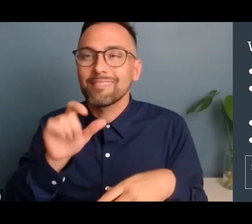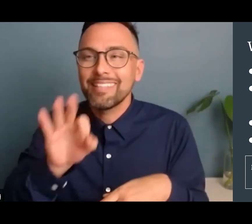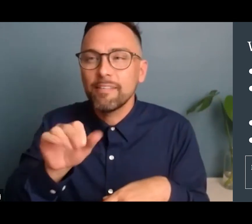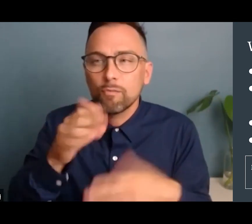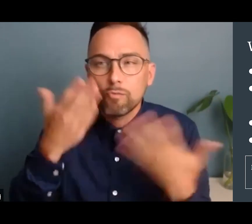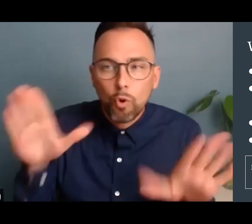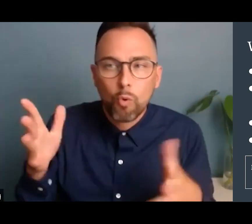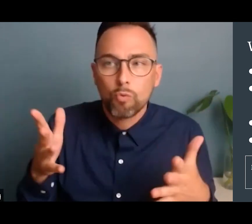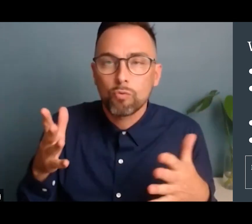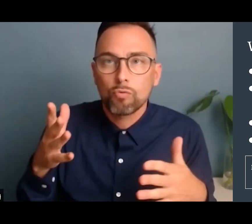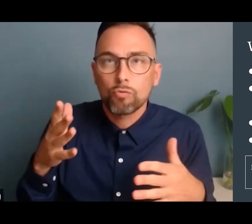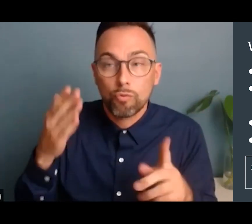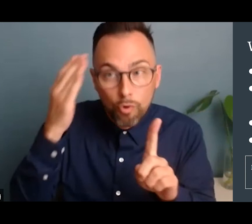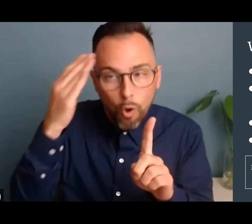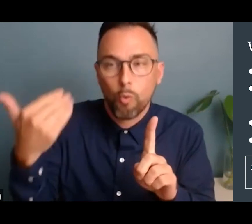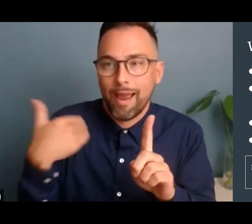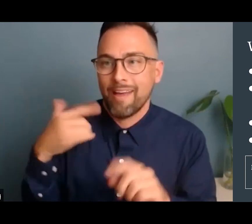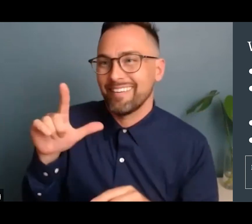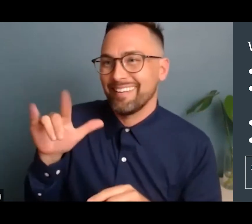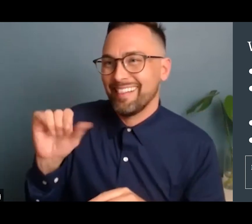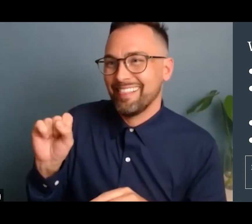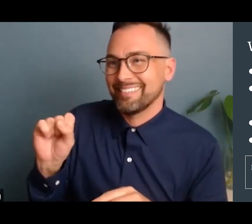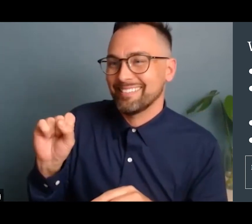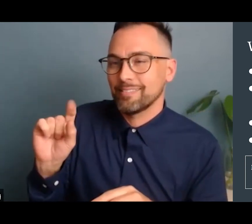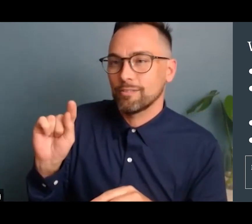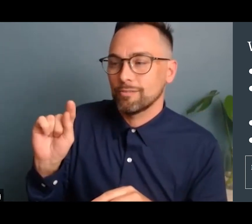If you don't know, we have a Listserv.